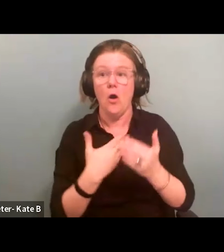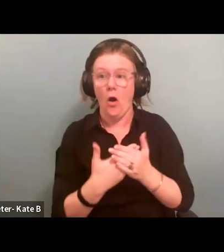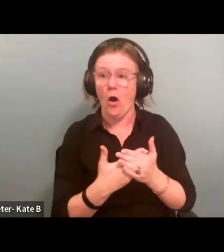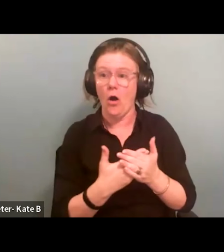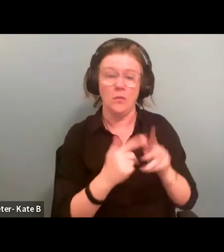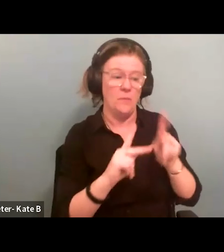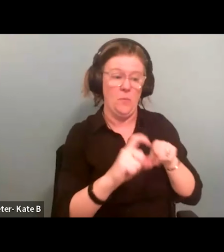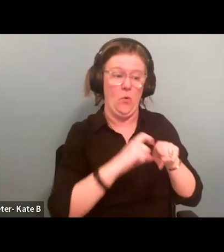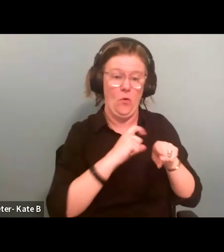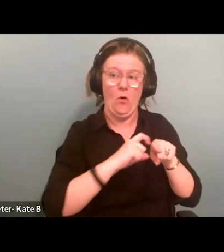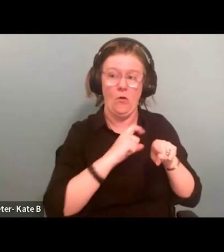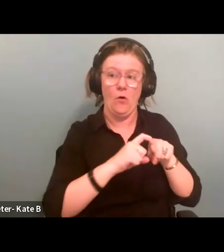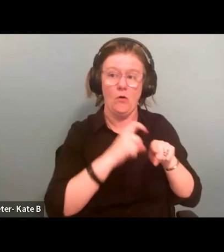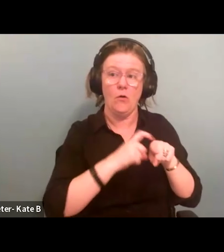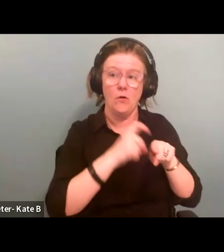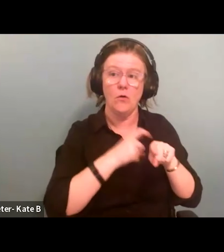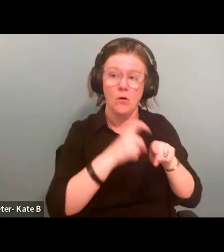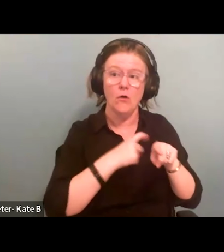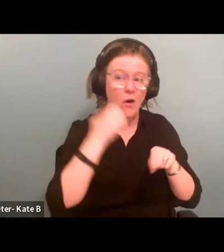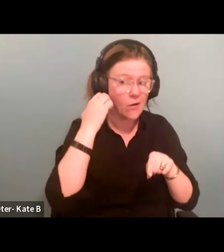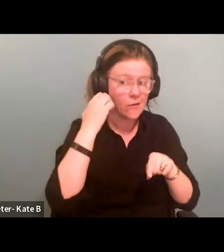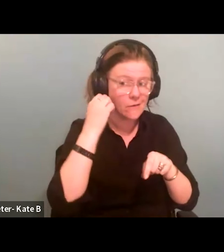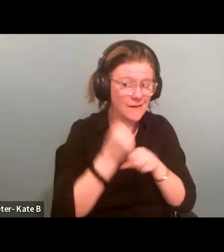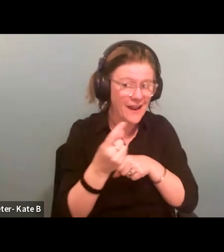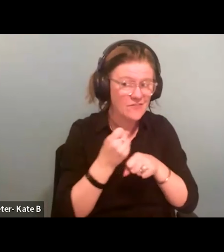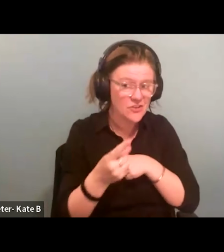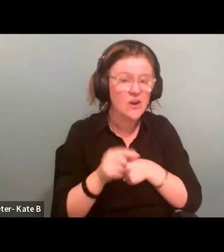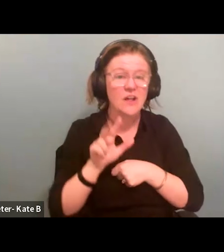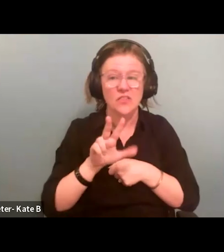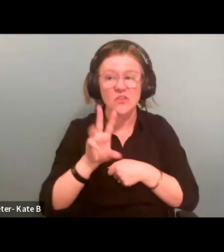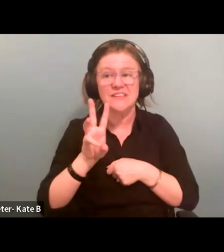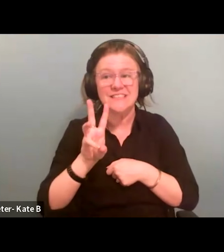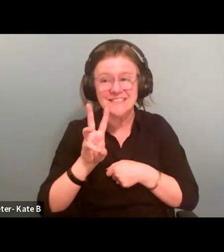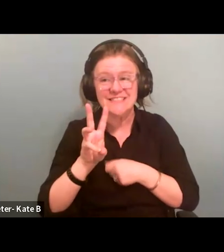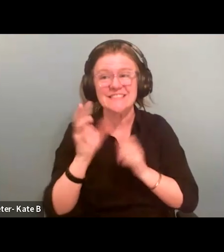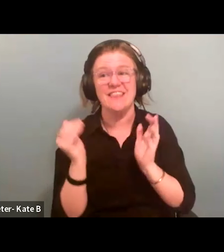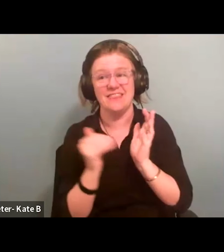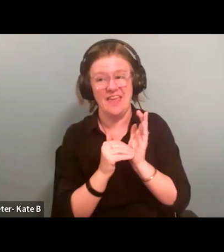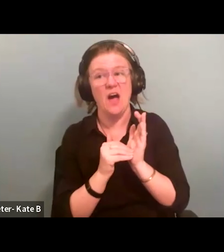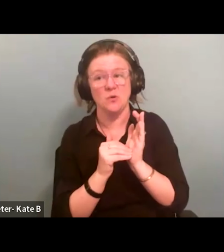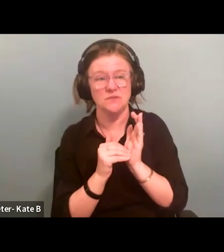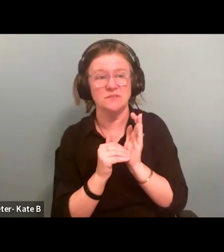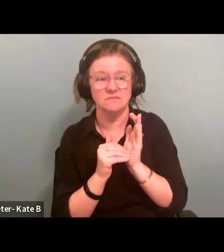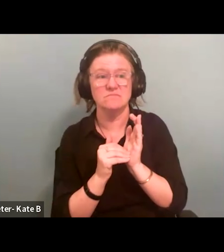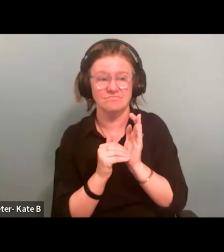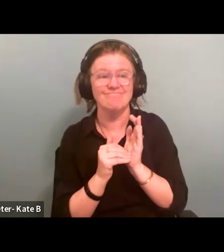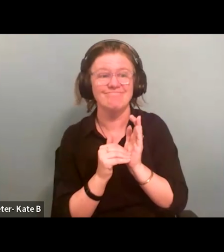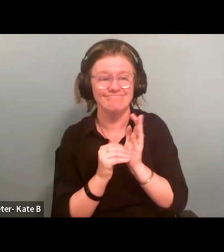we get a year across the Commonwealth, 36,000 of them are investigated.